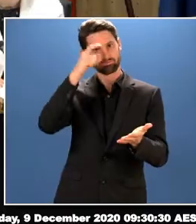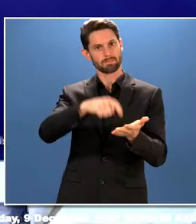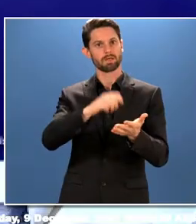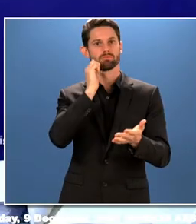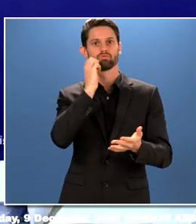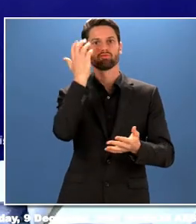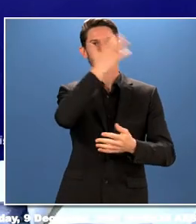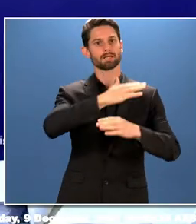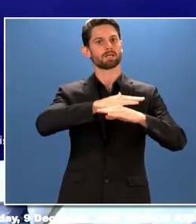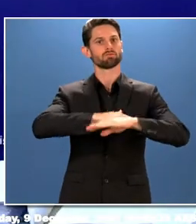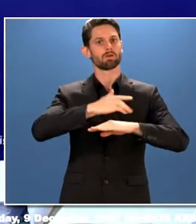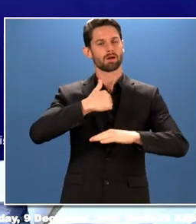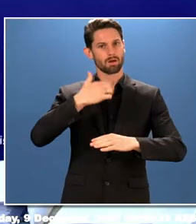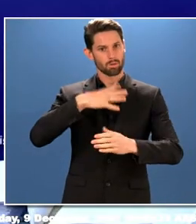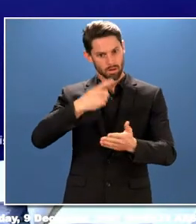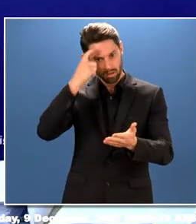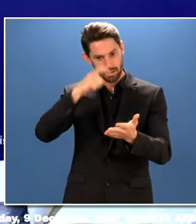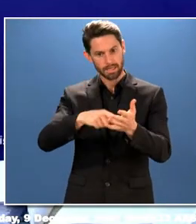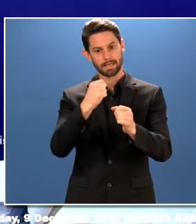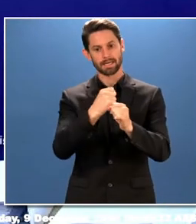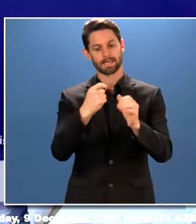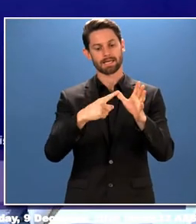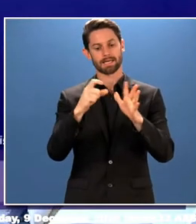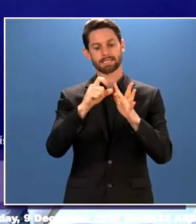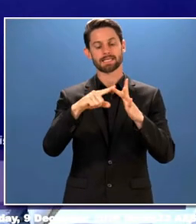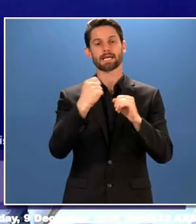I wish to acknowledge the Gadigal people of the Eora Nation, the